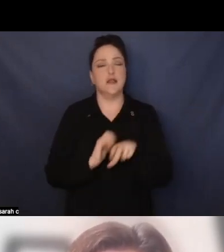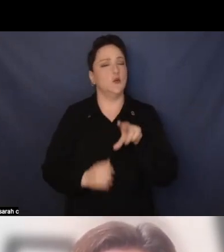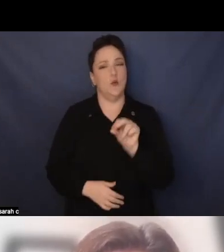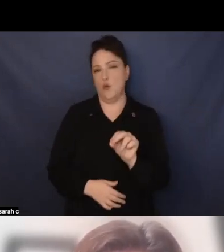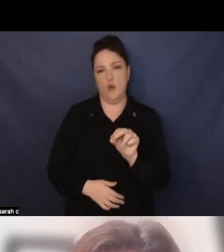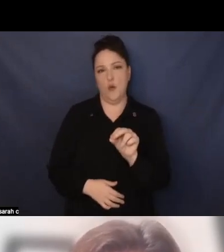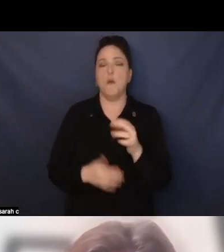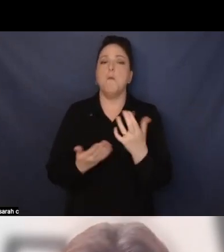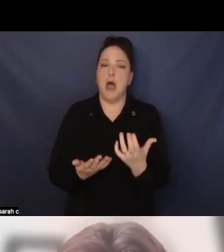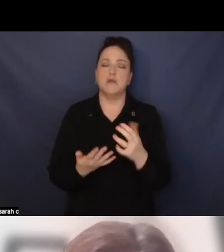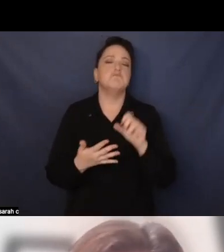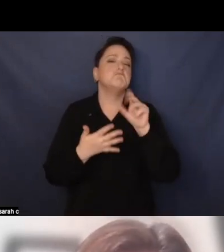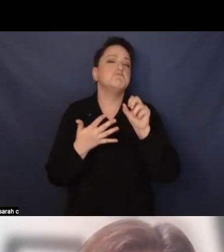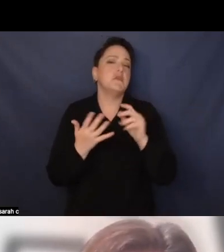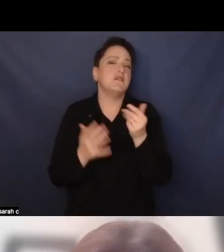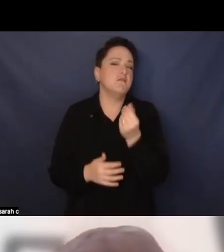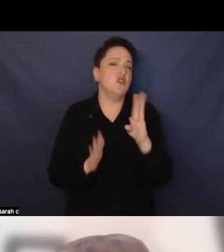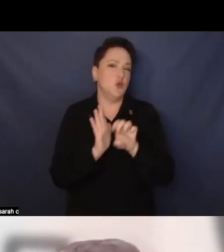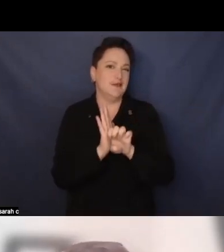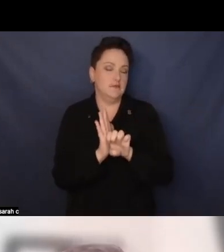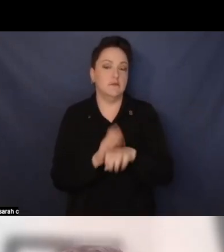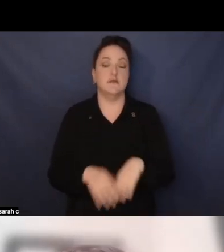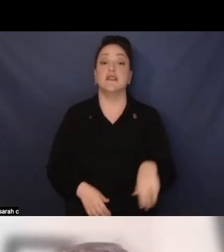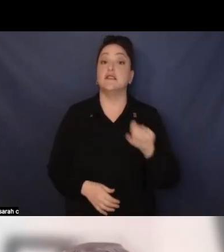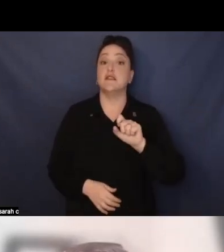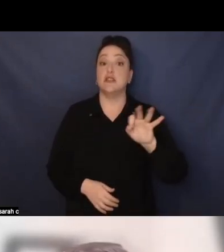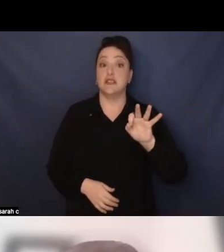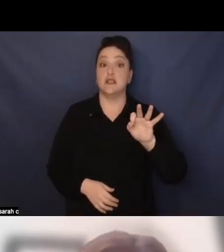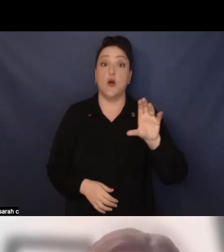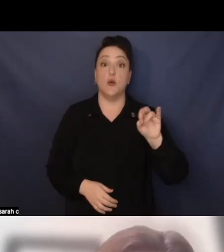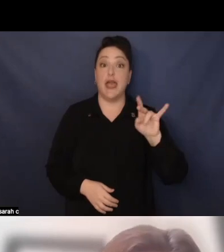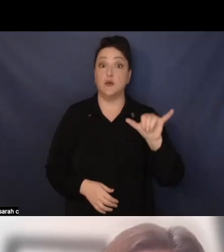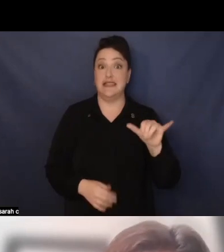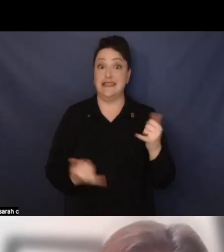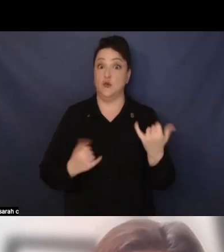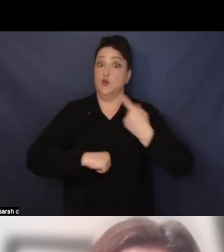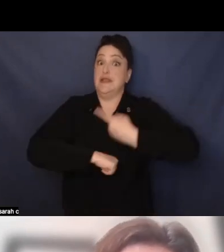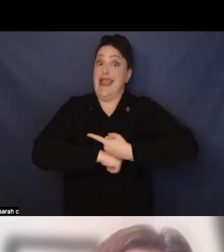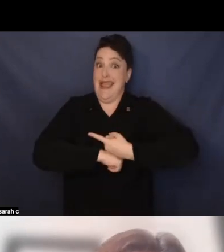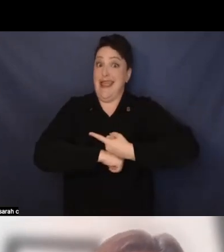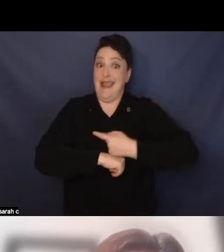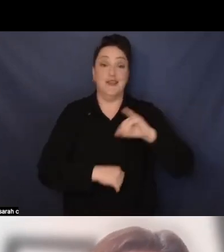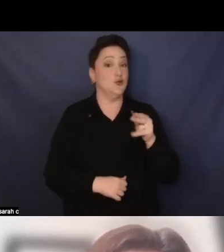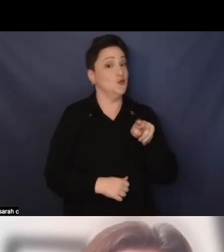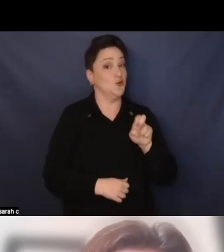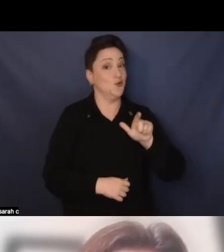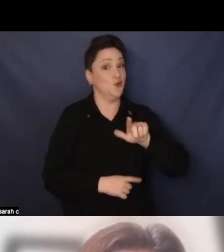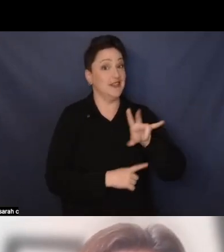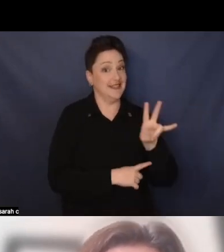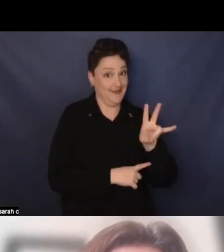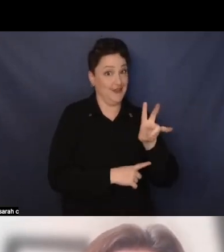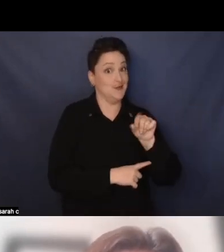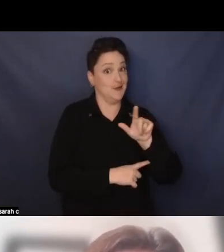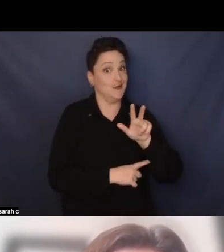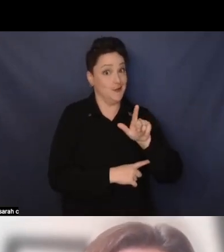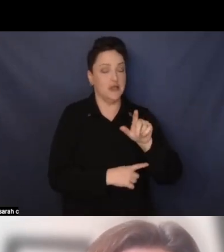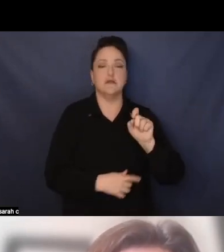So,­­­­­ San Francisco County as of today which is June 27, 2023, San Francisco County still requires